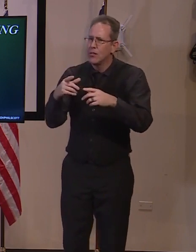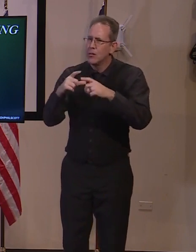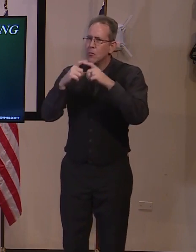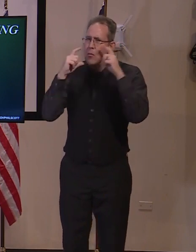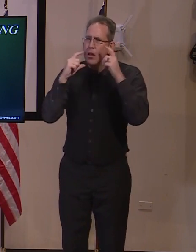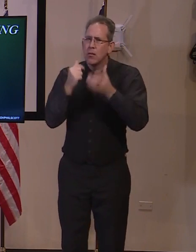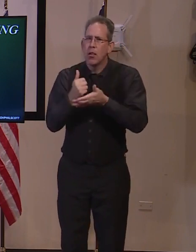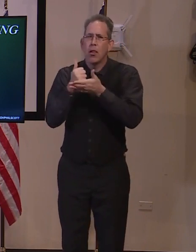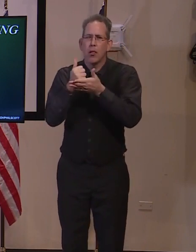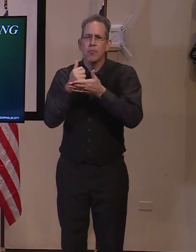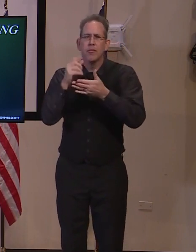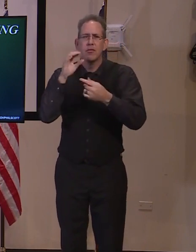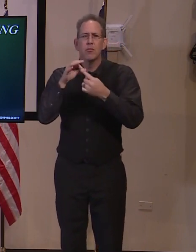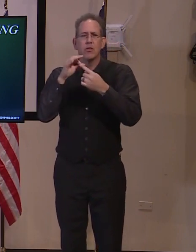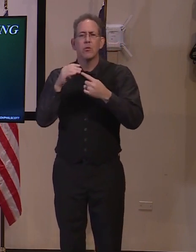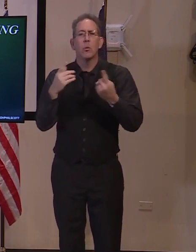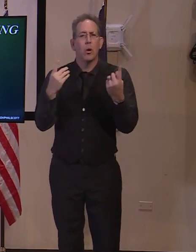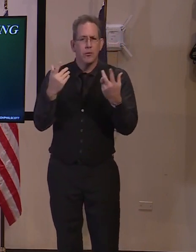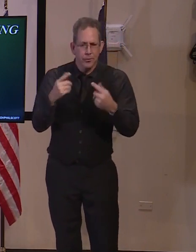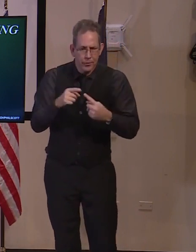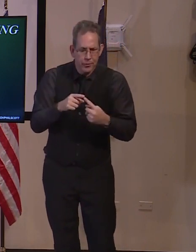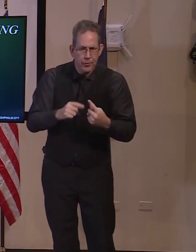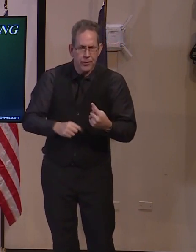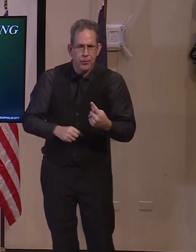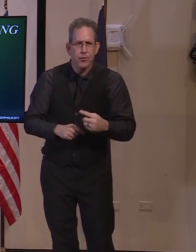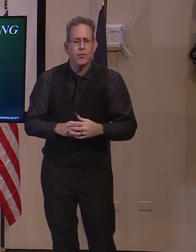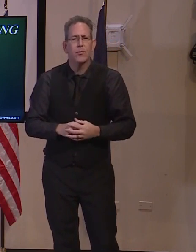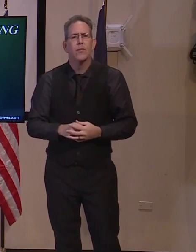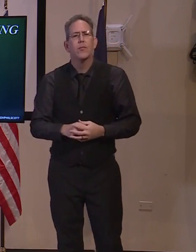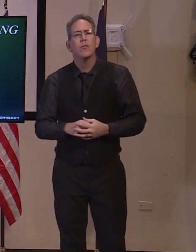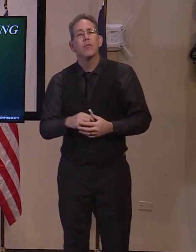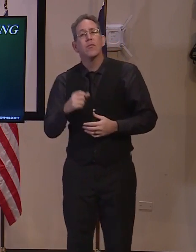also that mass are not necessary in schools when student vaccination rates